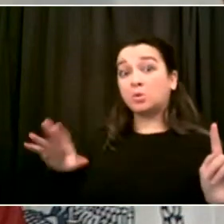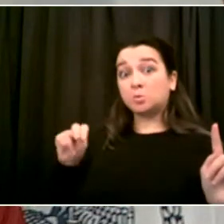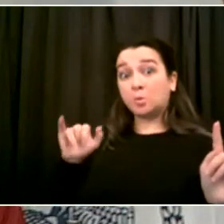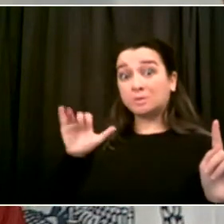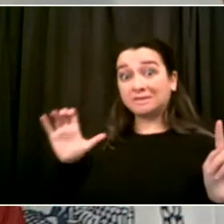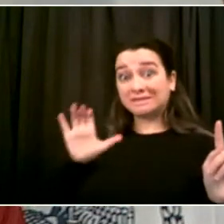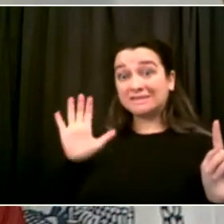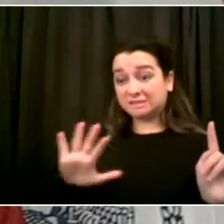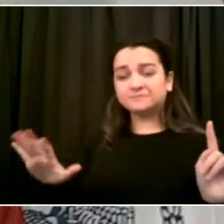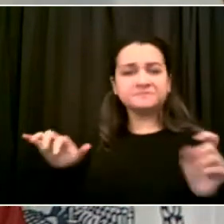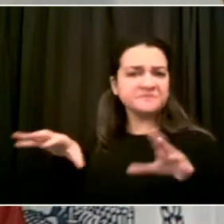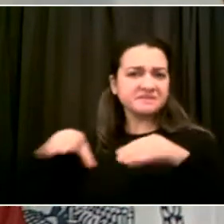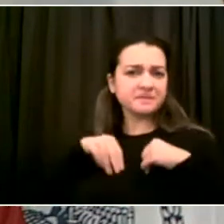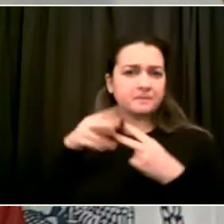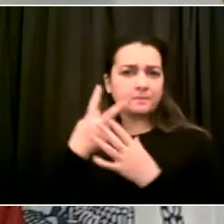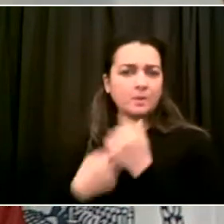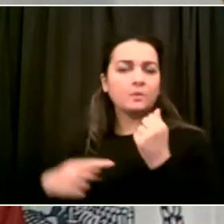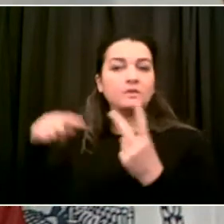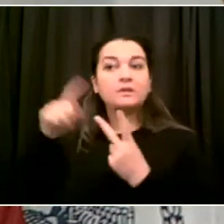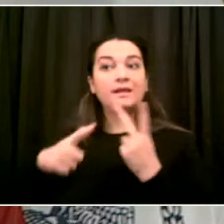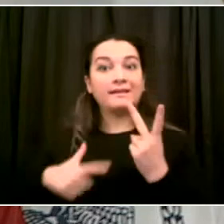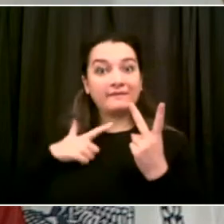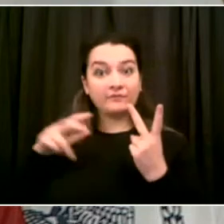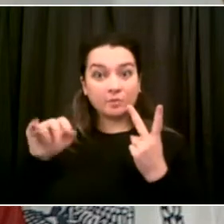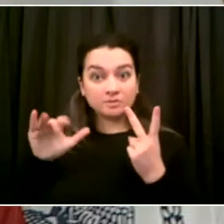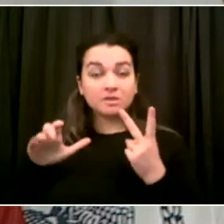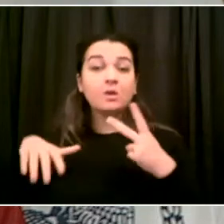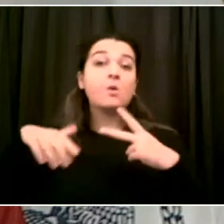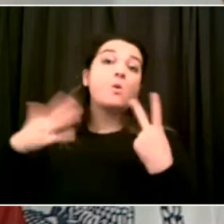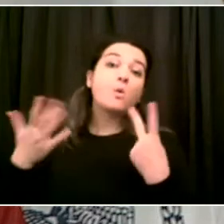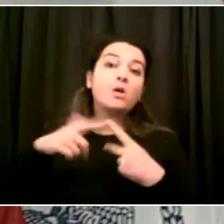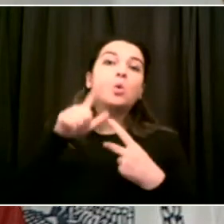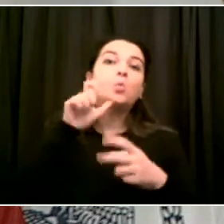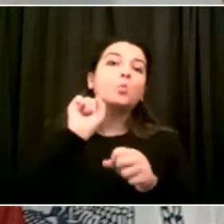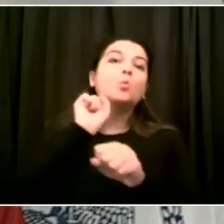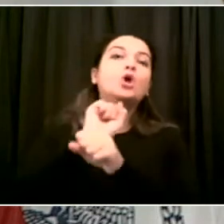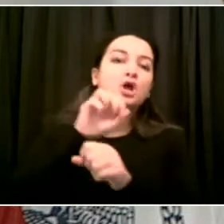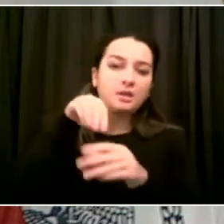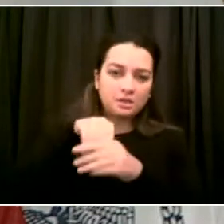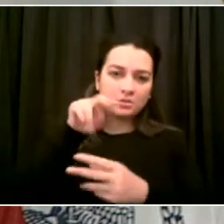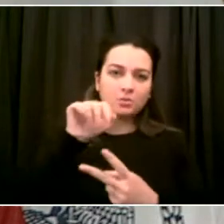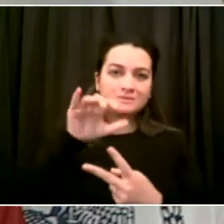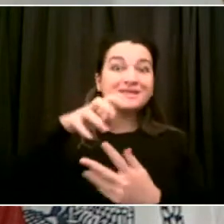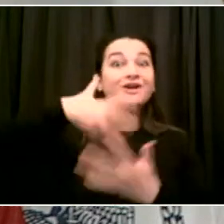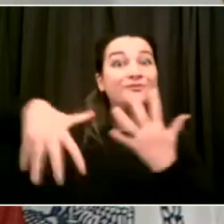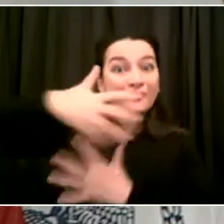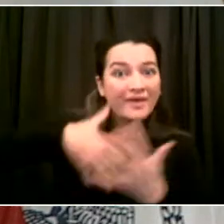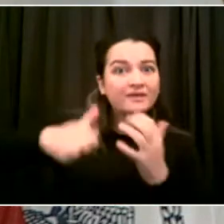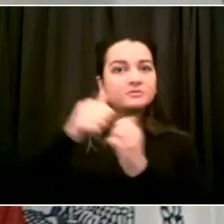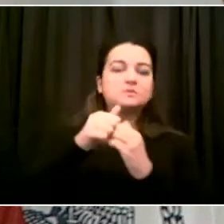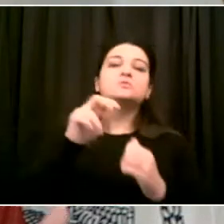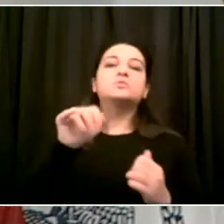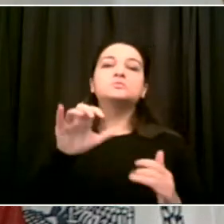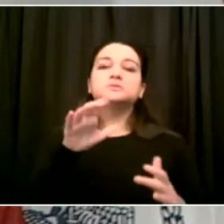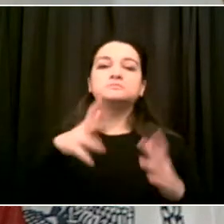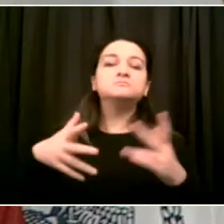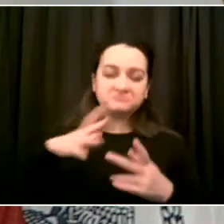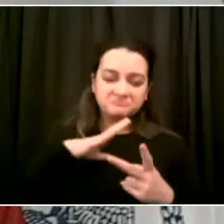WORK TO DO ON THIS, PRIVATE HOSPITAL IN NEW YORK CITY SHOULD FOCUS THIS EFFORT ON PEOPLE LIVING IN THE FIVE BOROUGHS AND FOLKS WHO SERVE US.